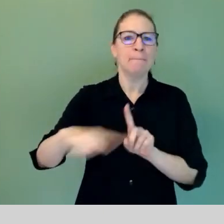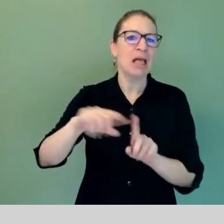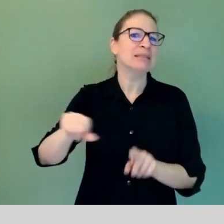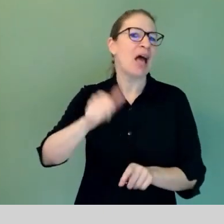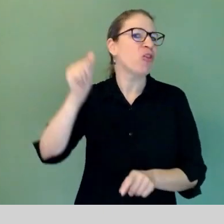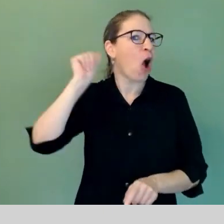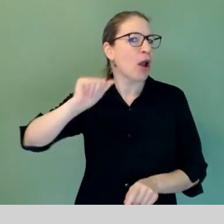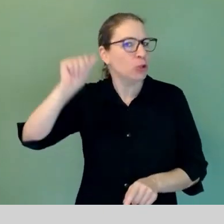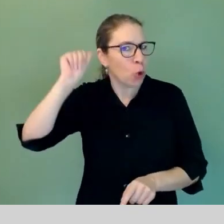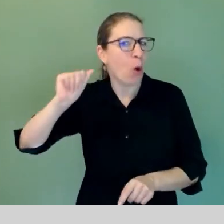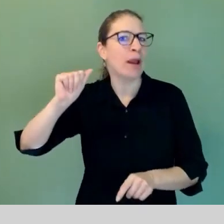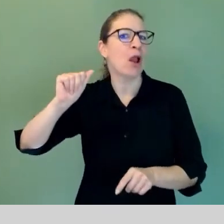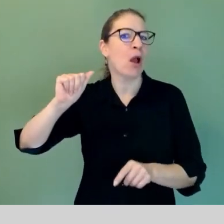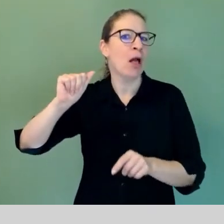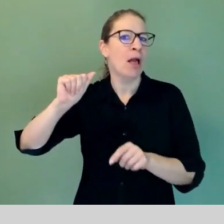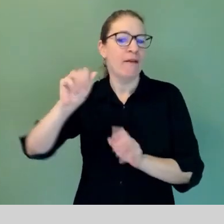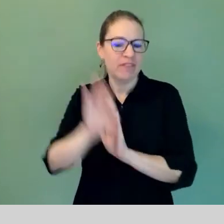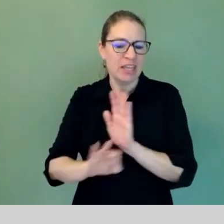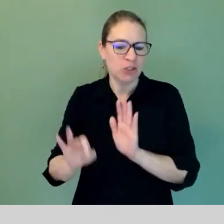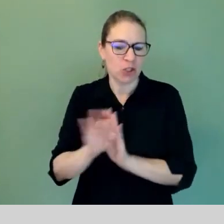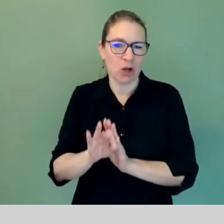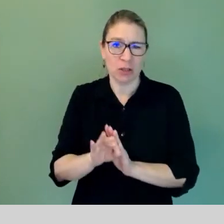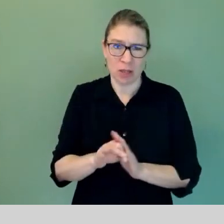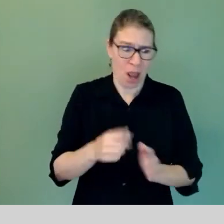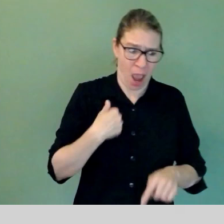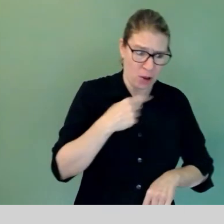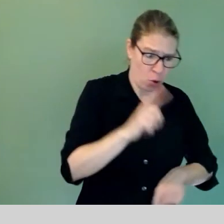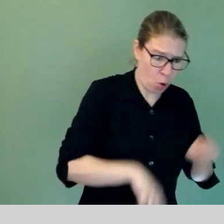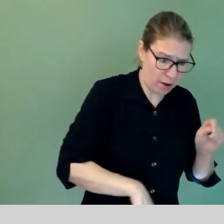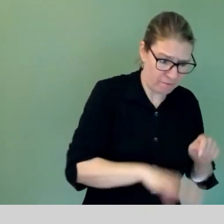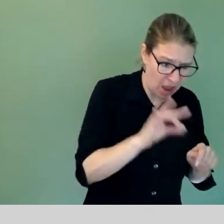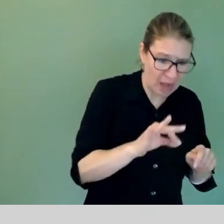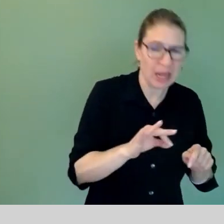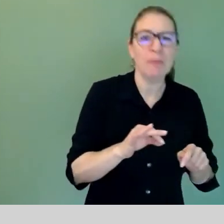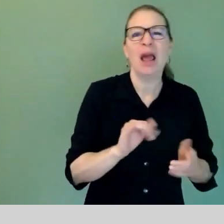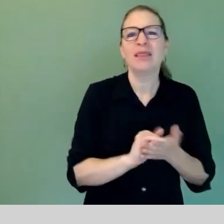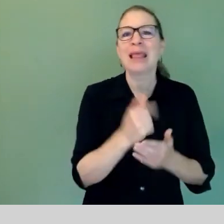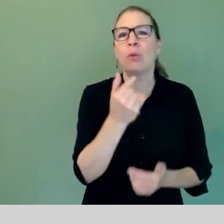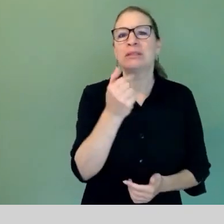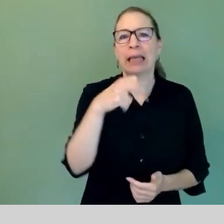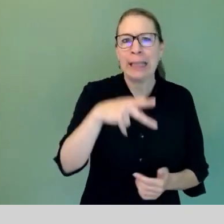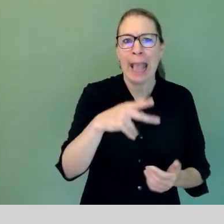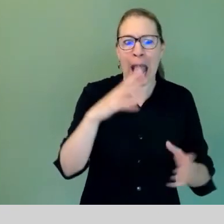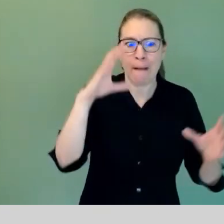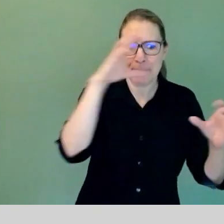and a lot of other audio cleaning features that I found or were missing. And, you know, the gap that was the gap